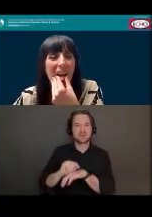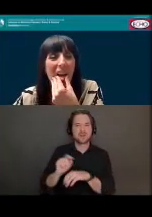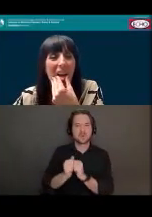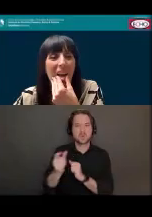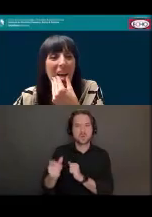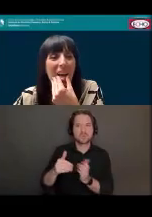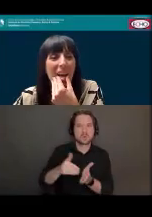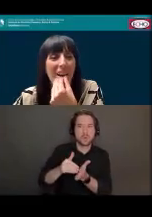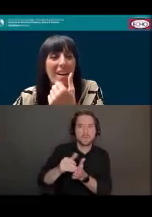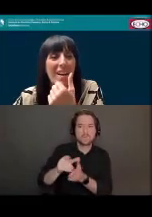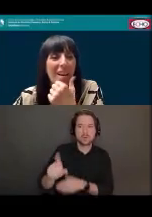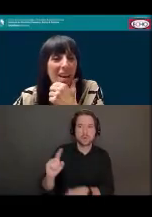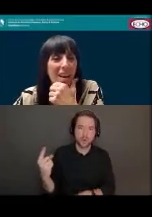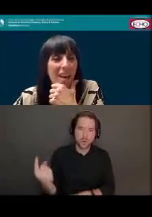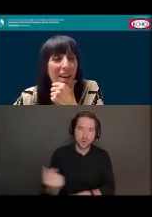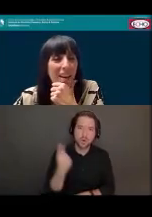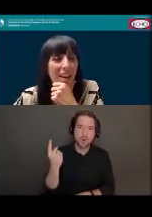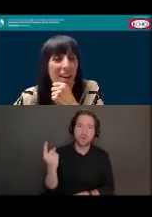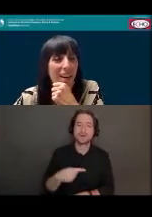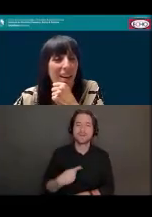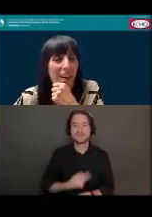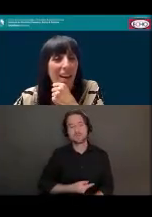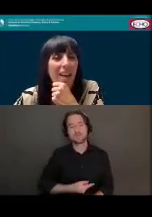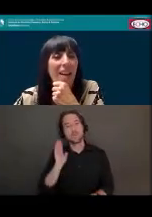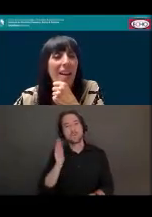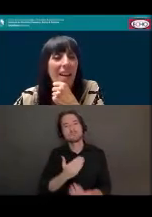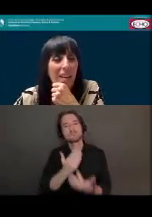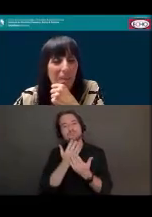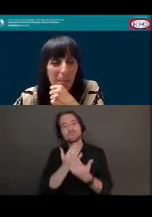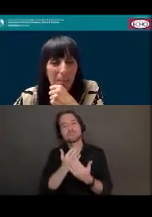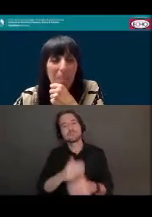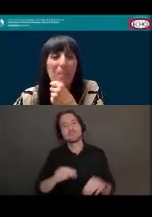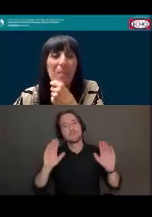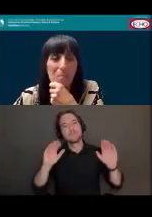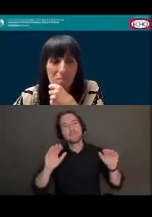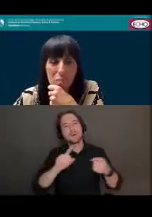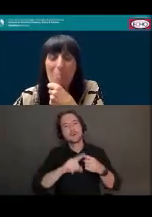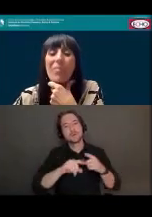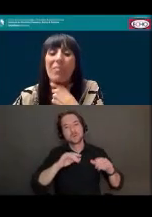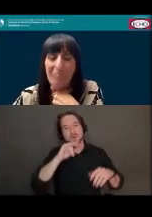always sings goodbye to the kids. And the anticipatory piece